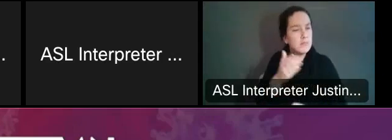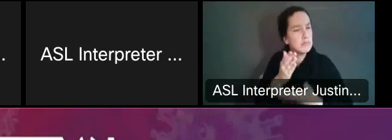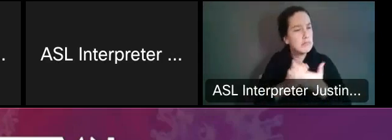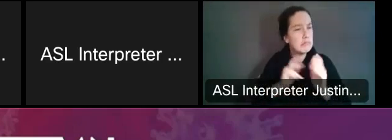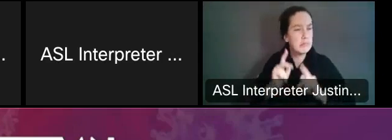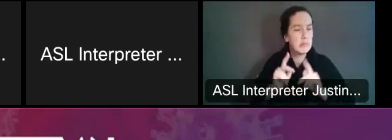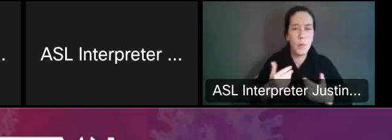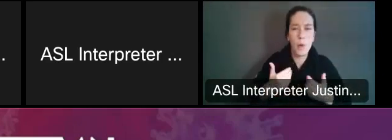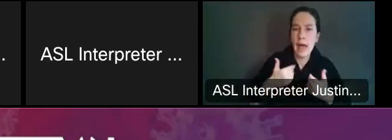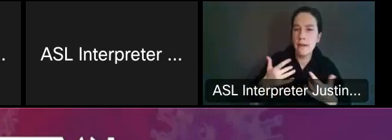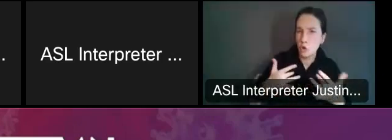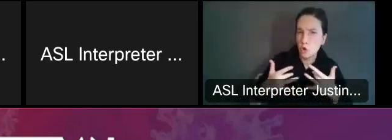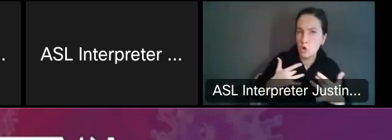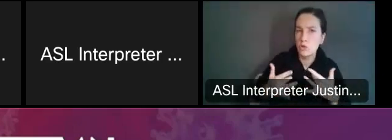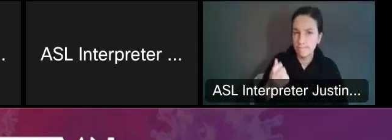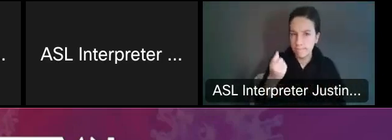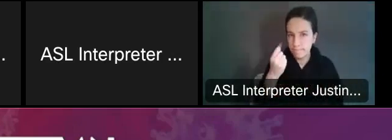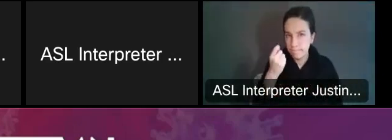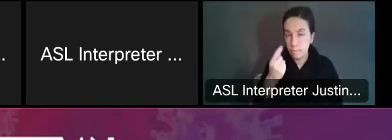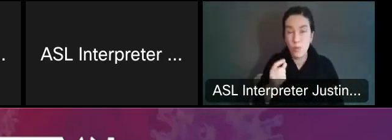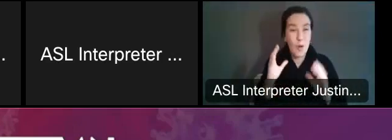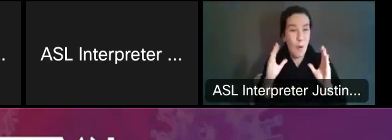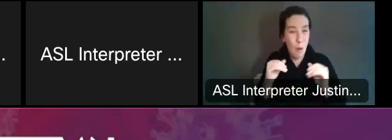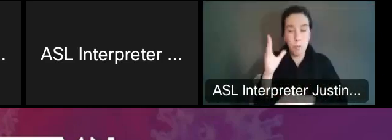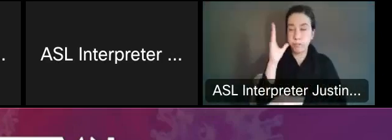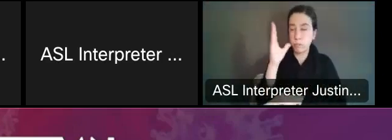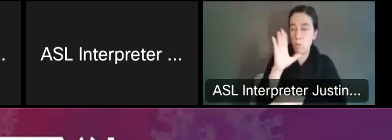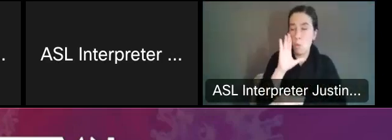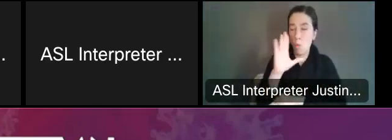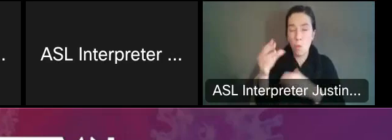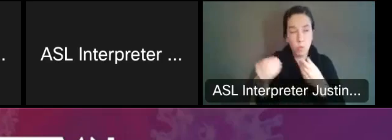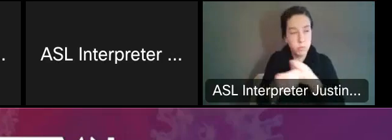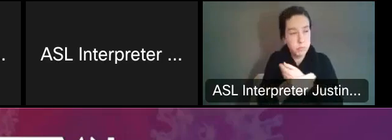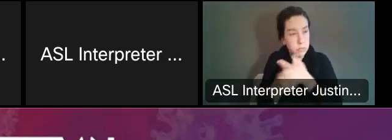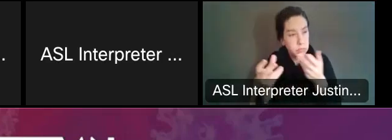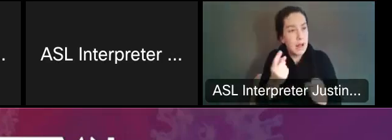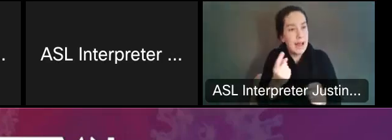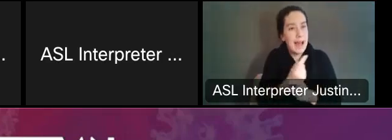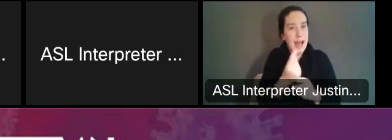We hope this presentation will help prepare you to share accurate and reassuring information to others in your community.